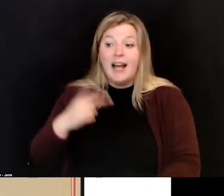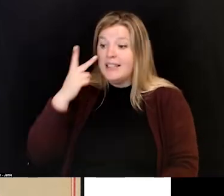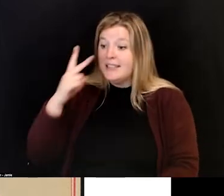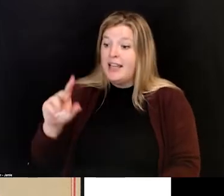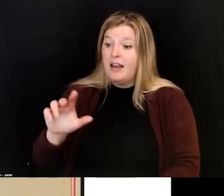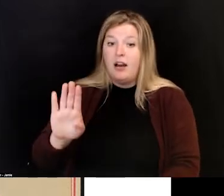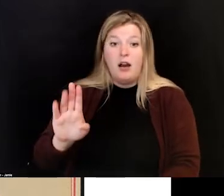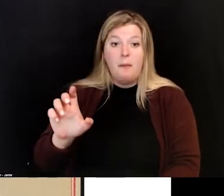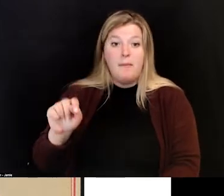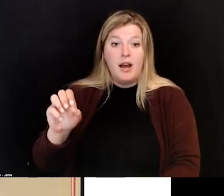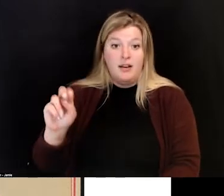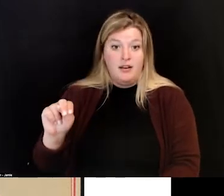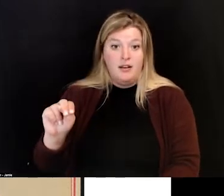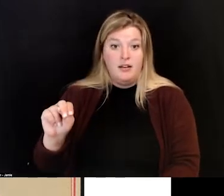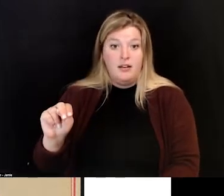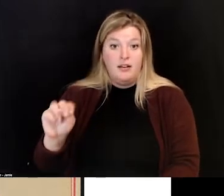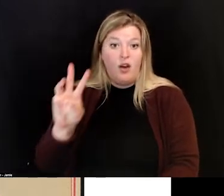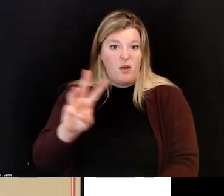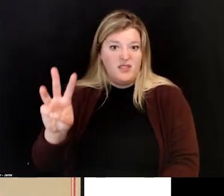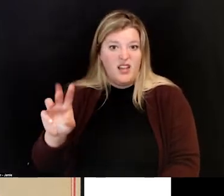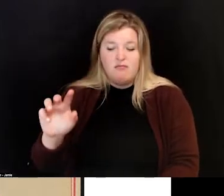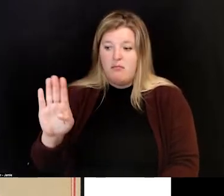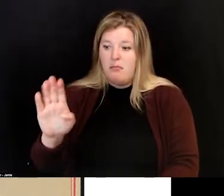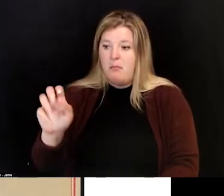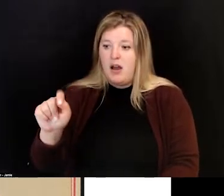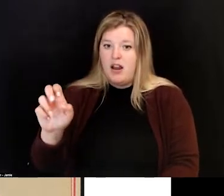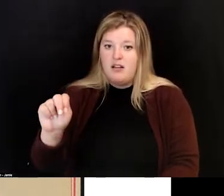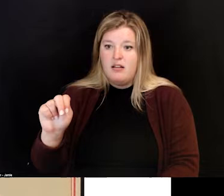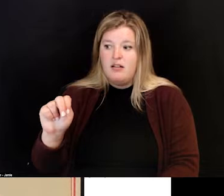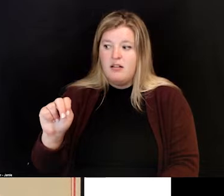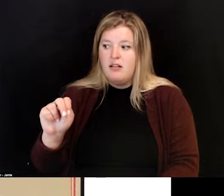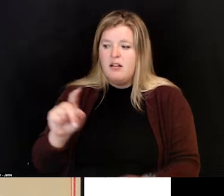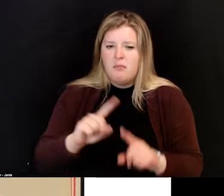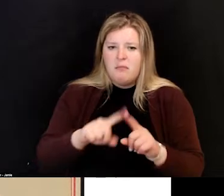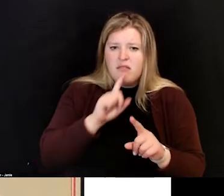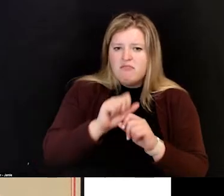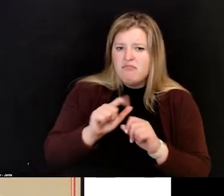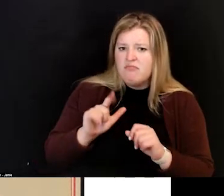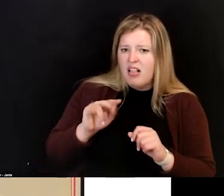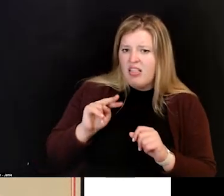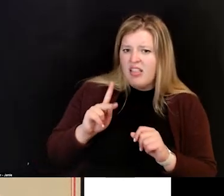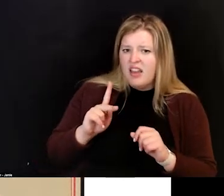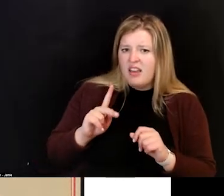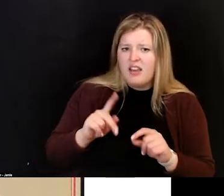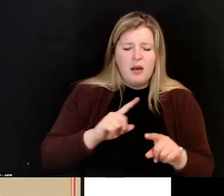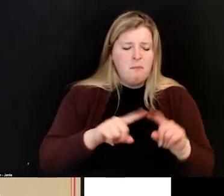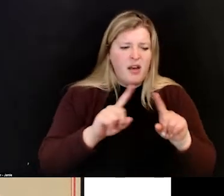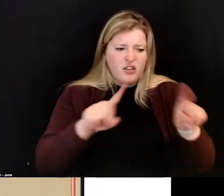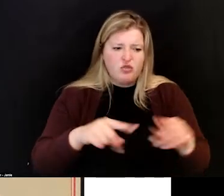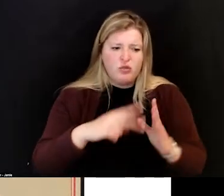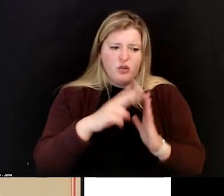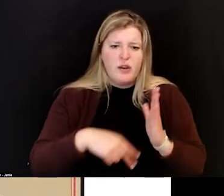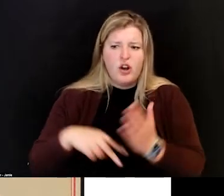and the back end is a link, and they have different names, it's very hard to bring those together,